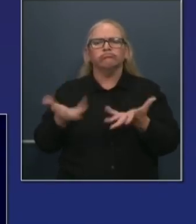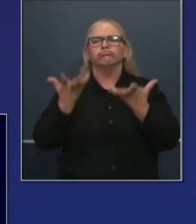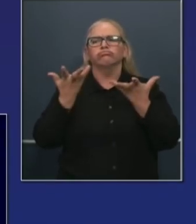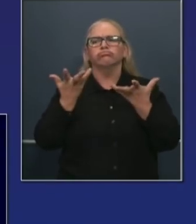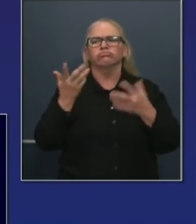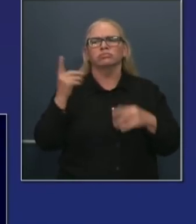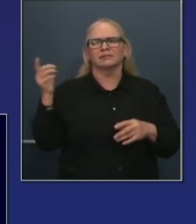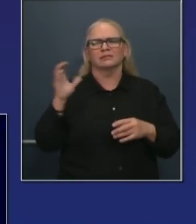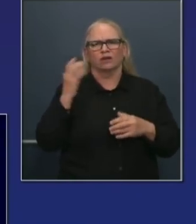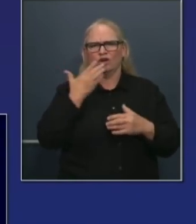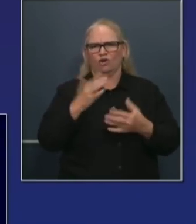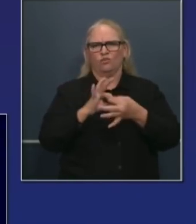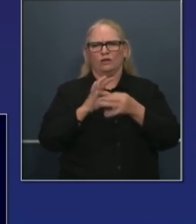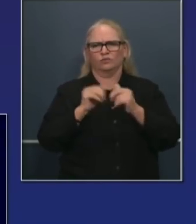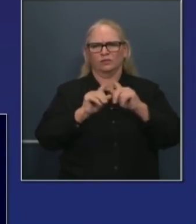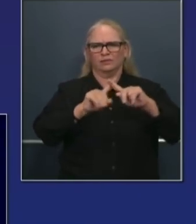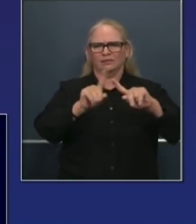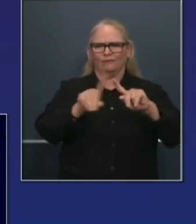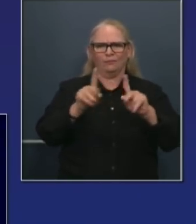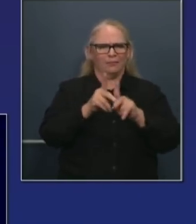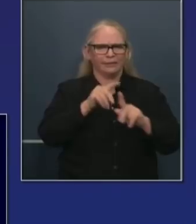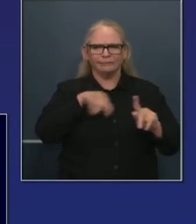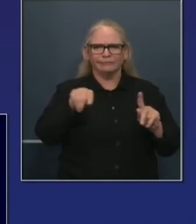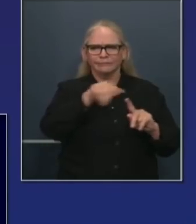STANFORD AND UCLA AND I WANT TO